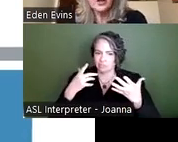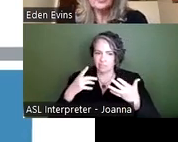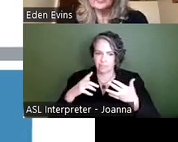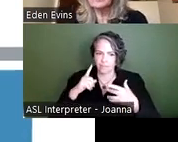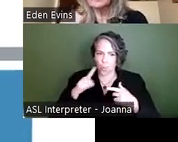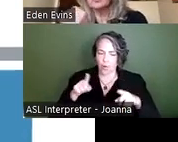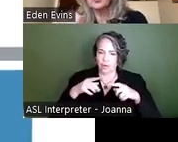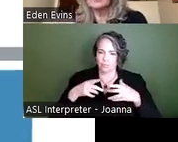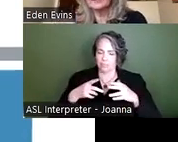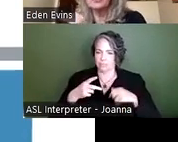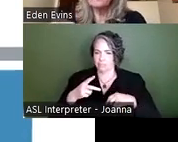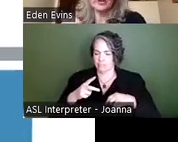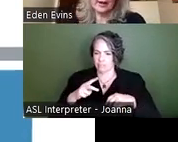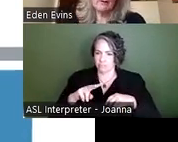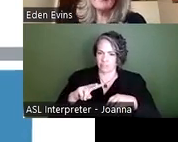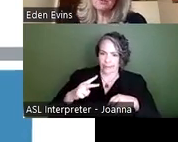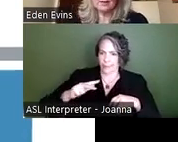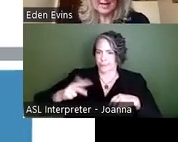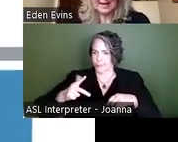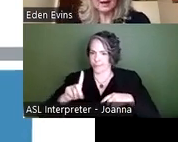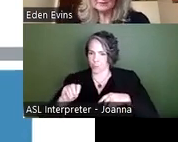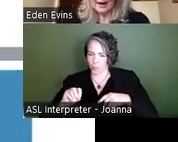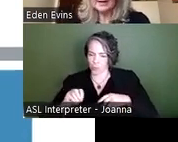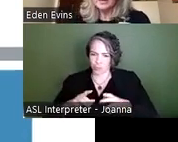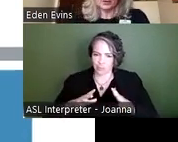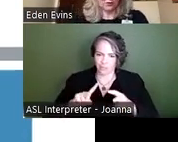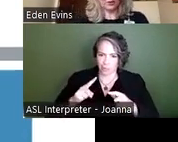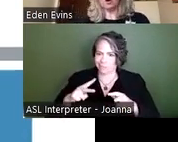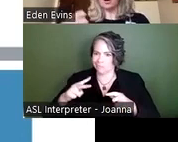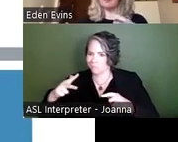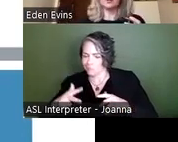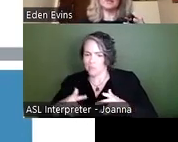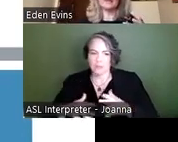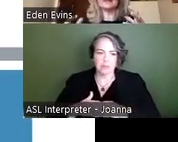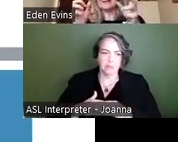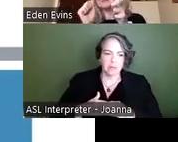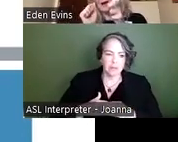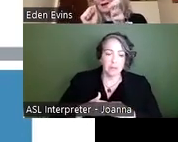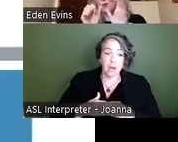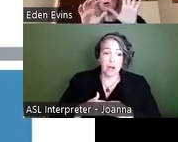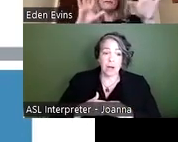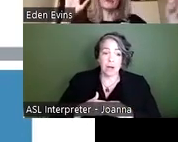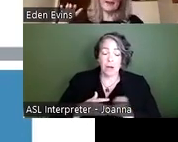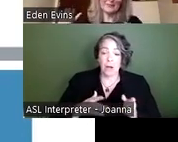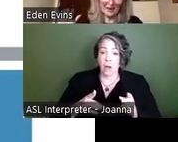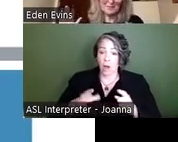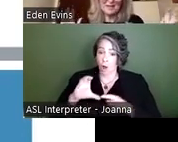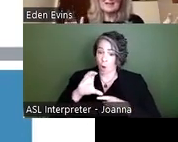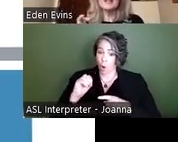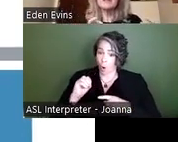just in clinical trial inclusion, and we'll have to work that out. Right. So does co-occurrence mean at the same time or over a lifetime? Does it